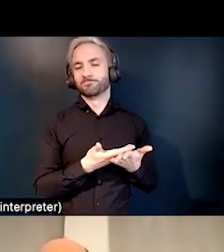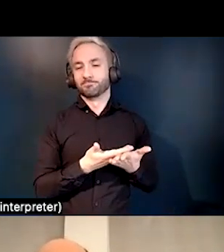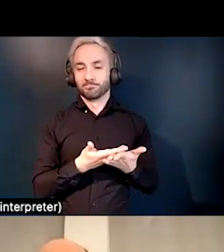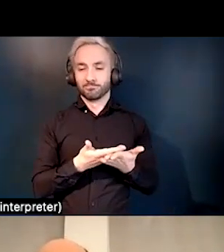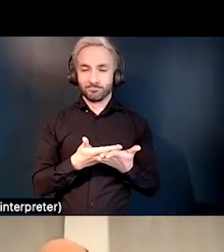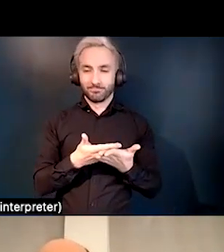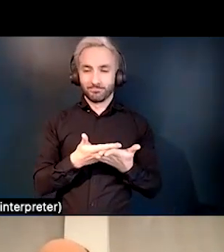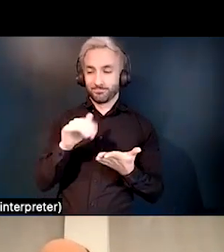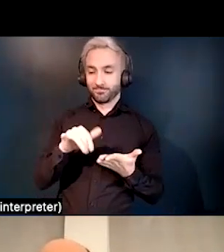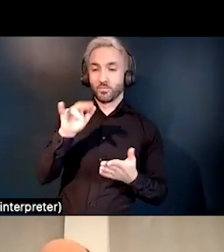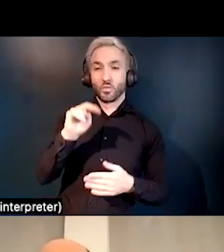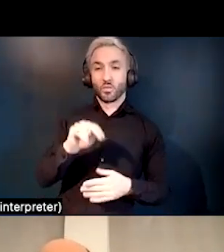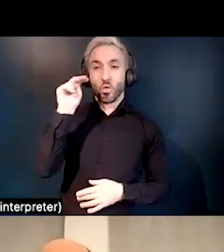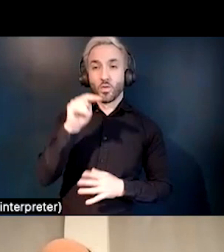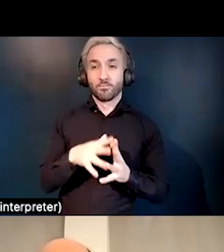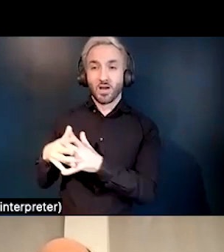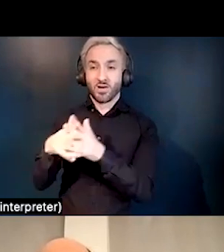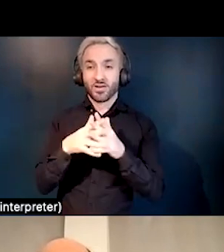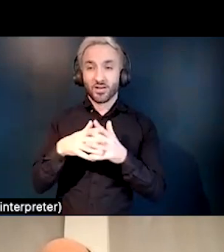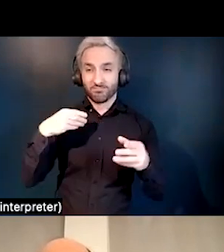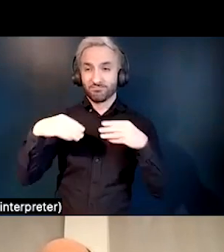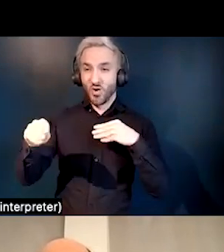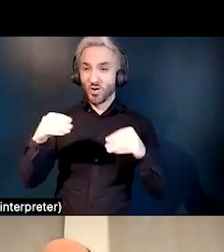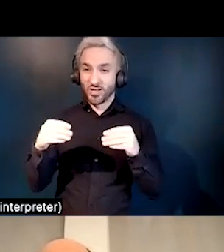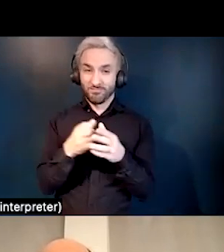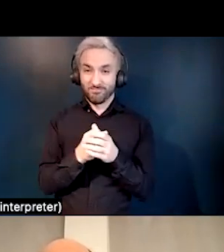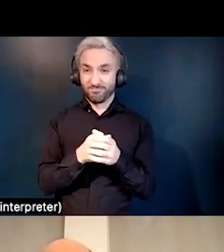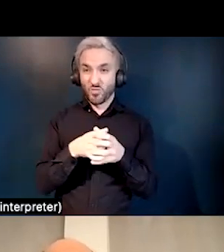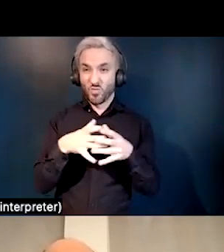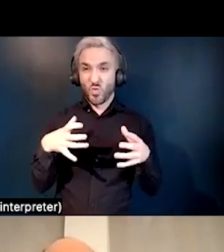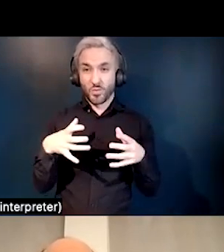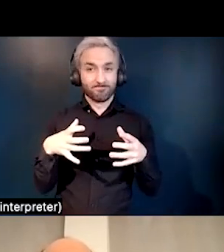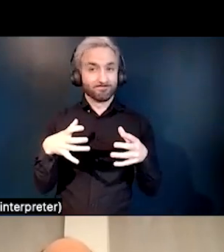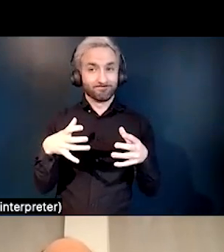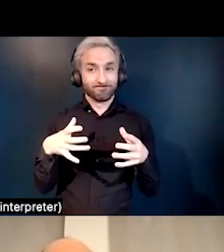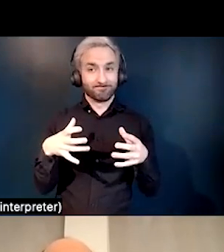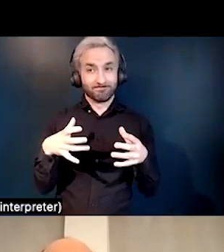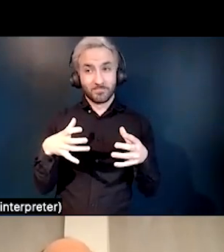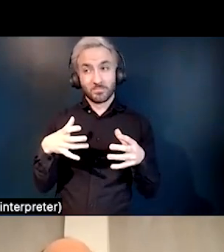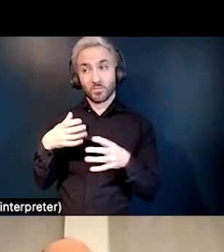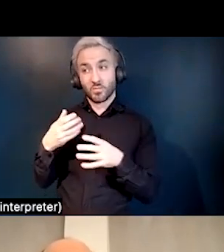American market is going to increasingly come from the sales and effective management of rights,